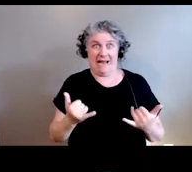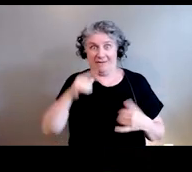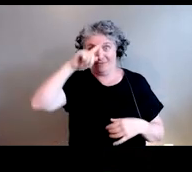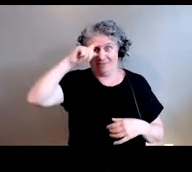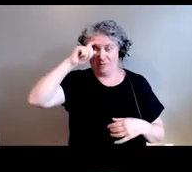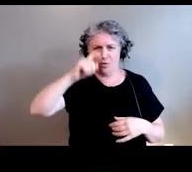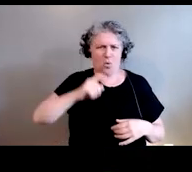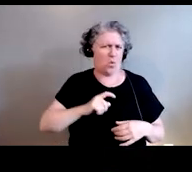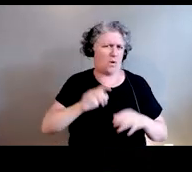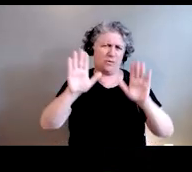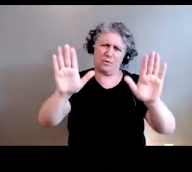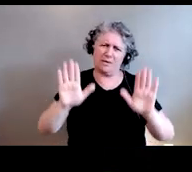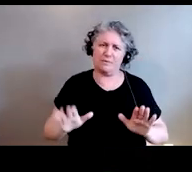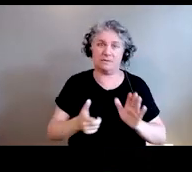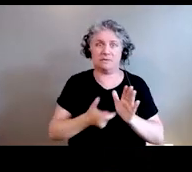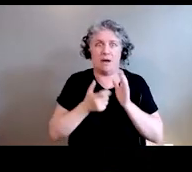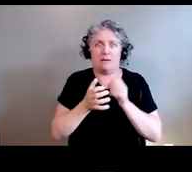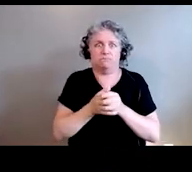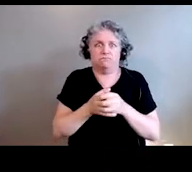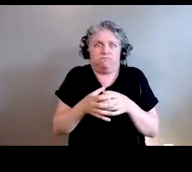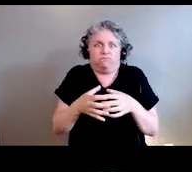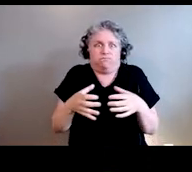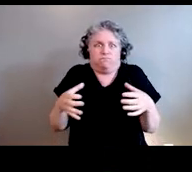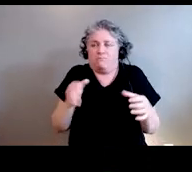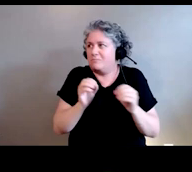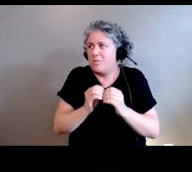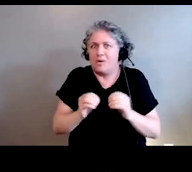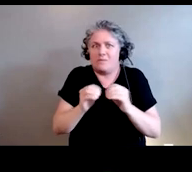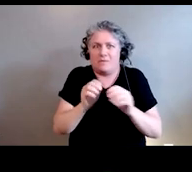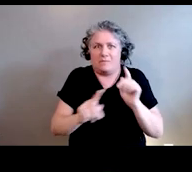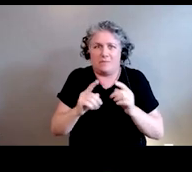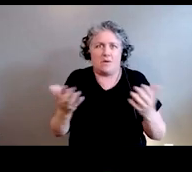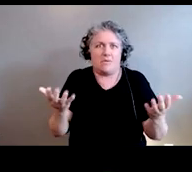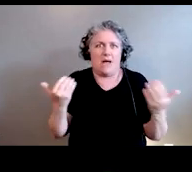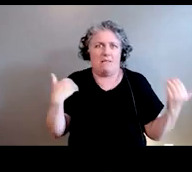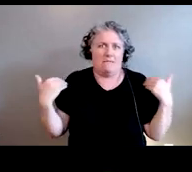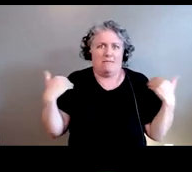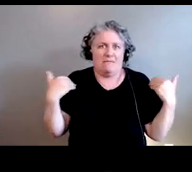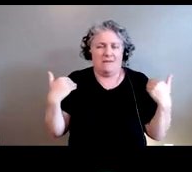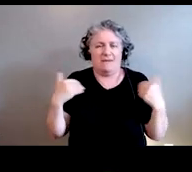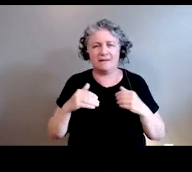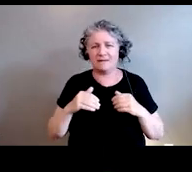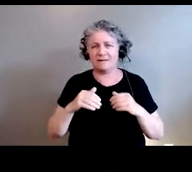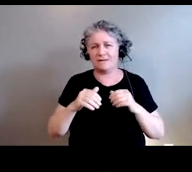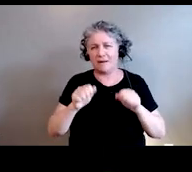The demand is just increasing. We have more and more people summer. The demand is just increasing. We have more and more people, yeah, such a wide range is just increasing. We have more and more people, yeah, such a wide range of abilities getting out and more people, yeah,